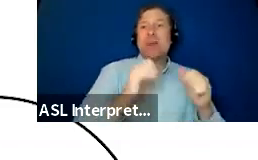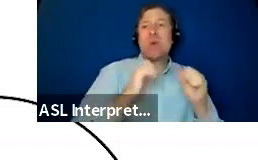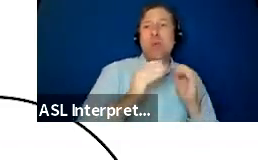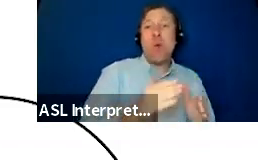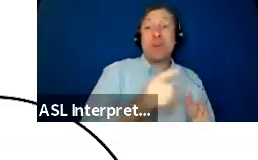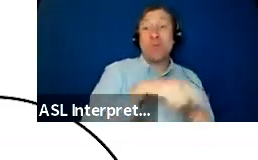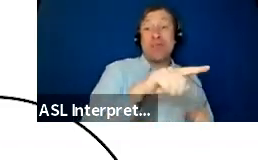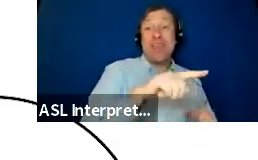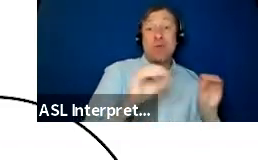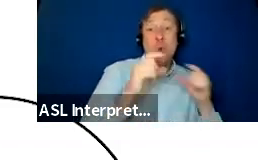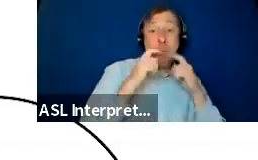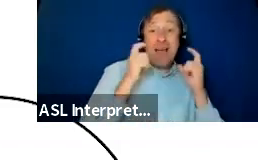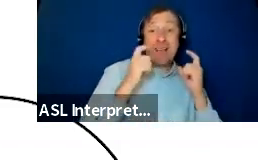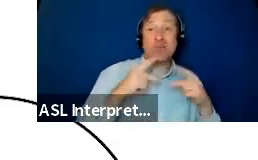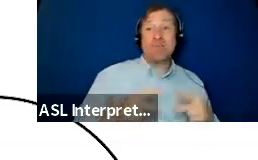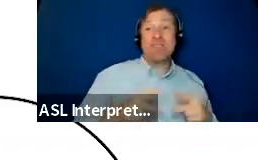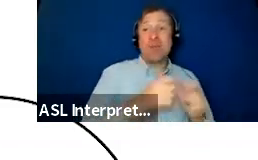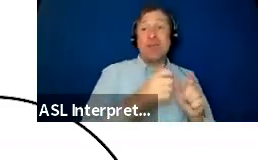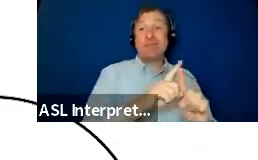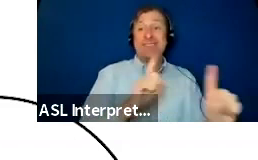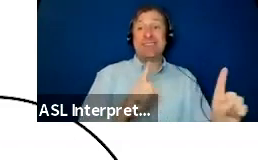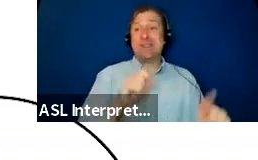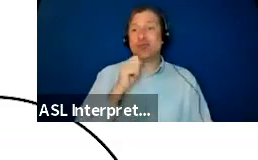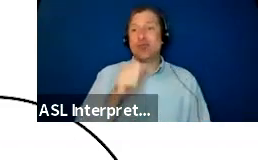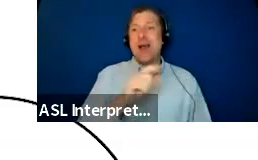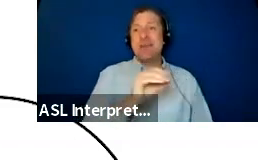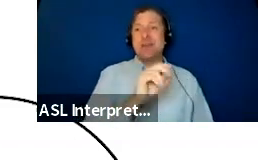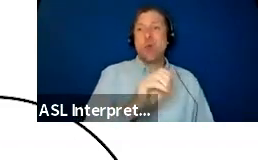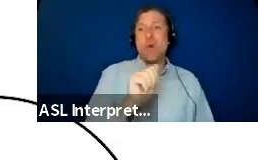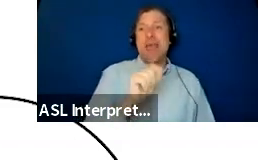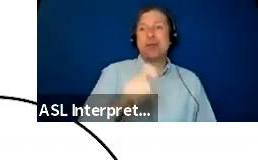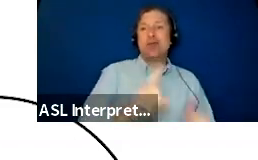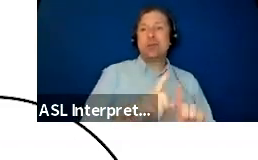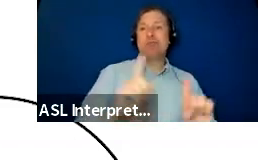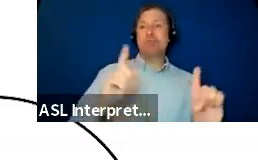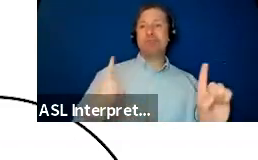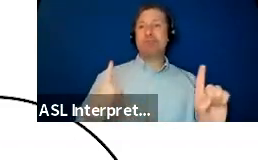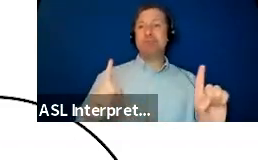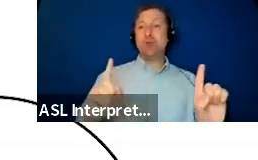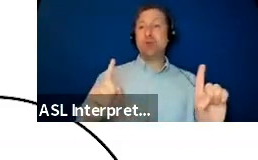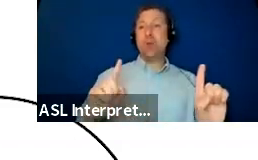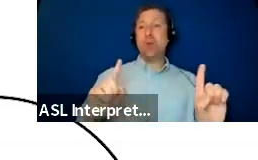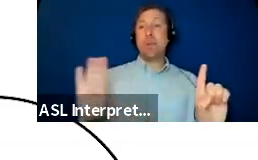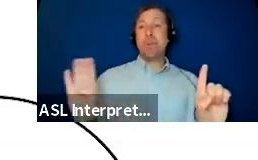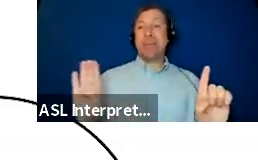or physical distancing should not be in zone A, those people should be in zone B. And that is the responsibility of the producer